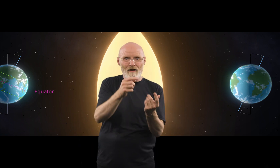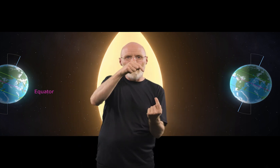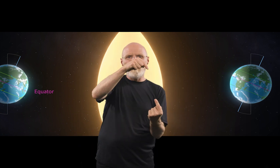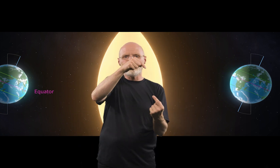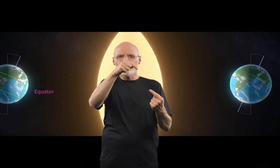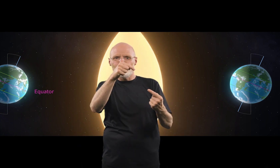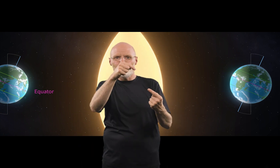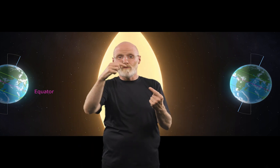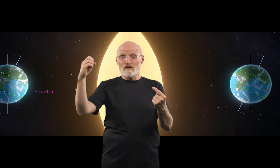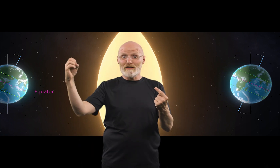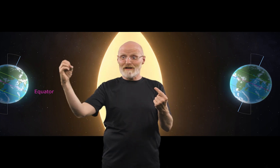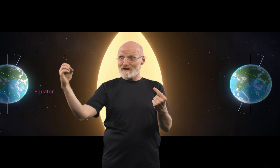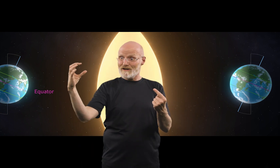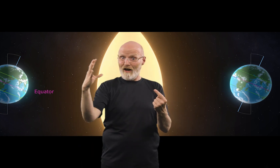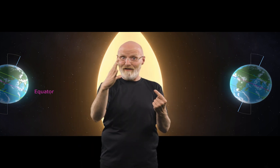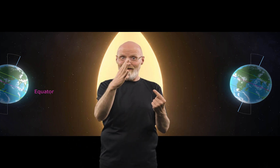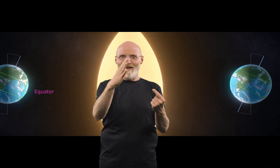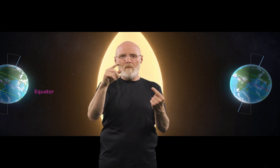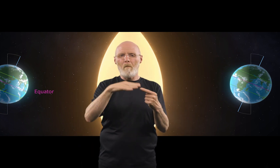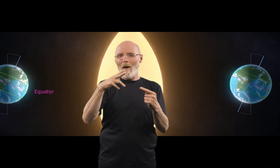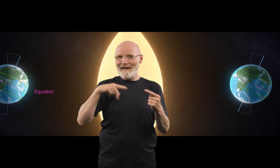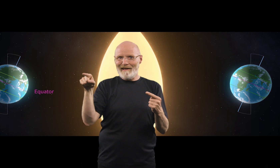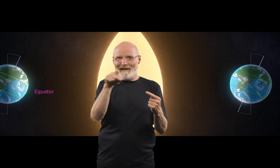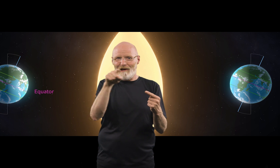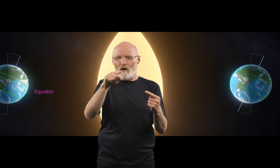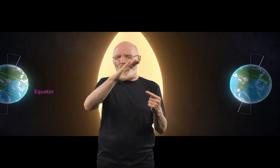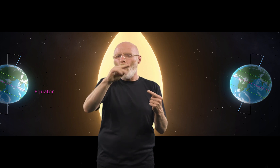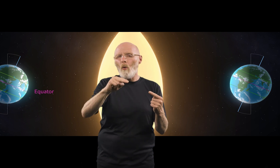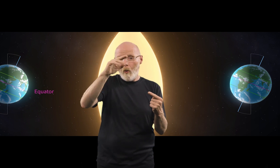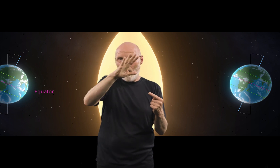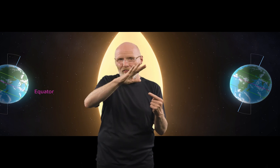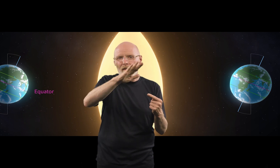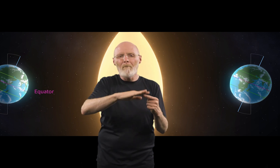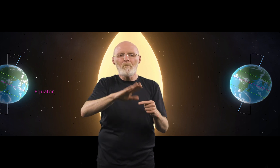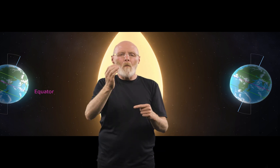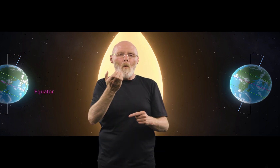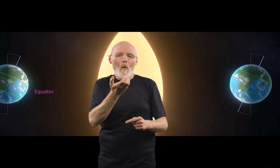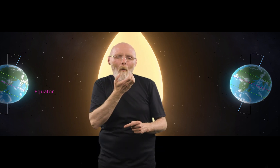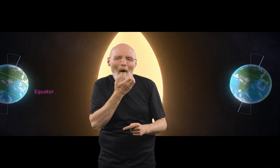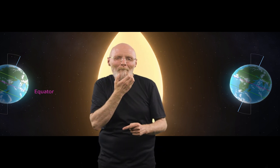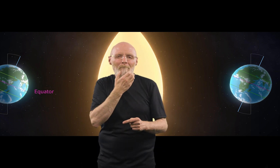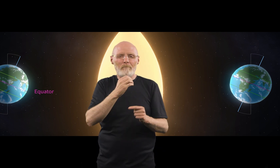When the North Pole is nearer to the sun. The northern half of the earth is warmer and brighter.